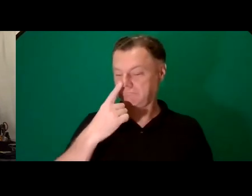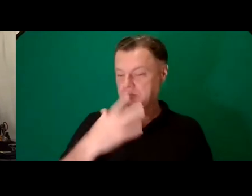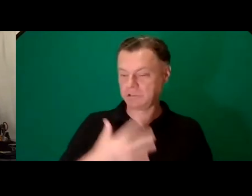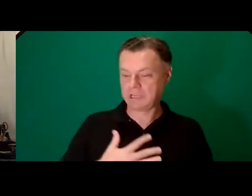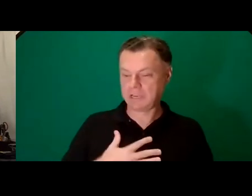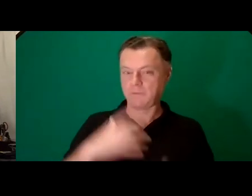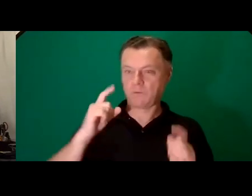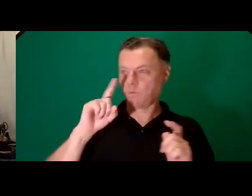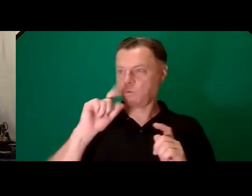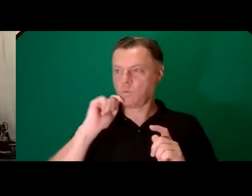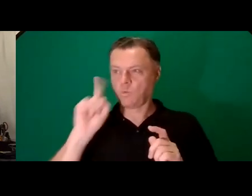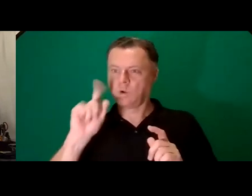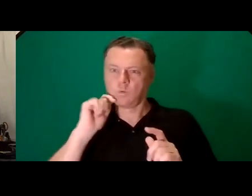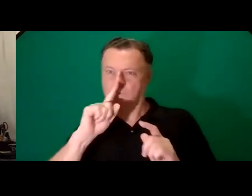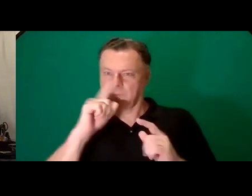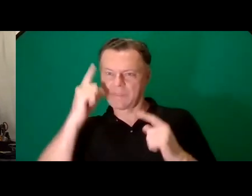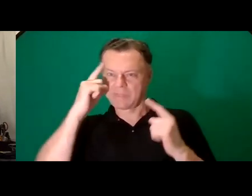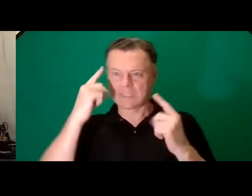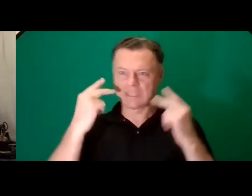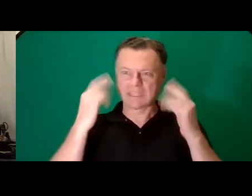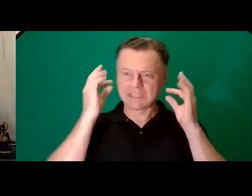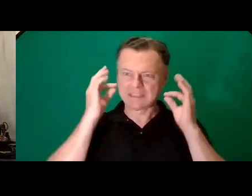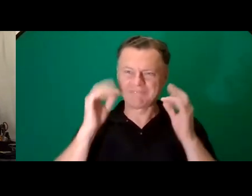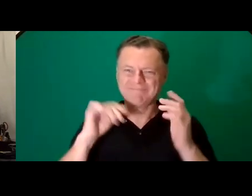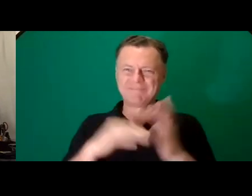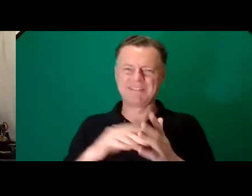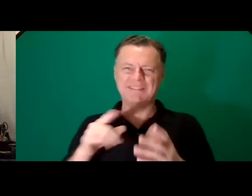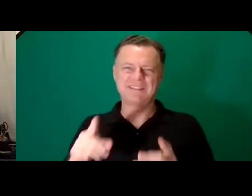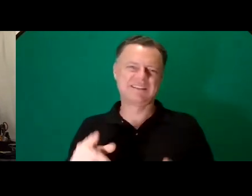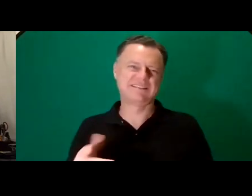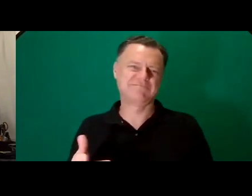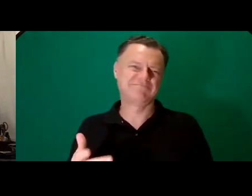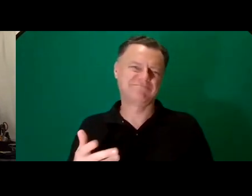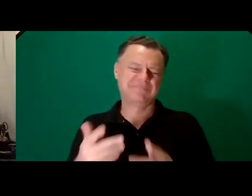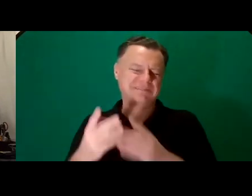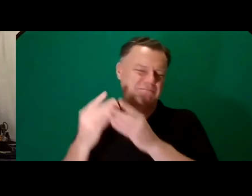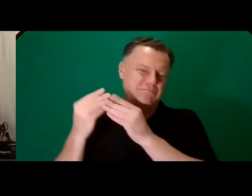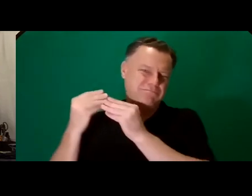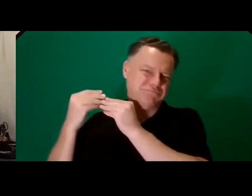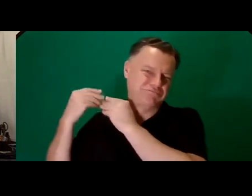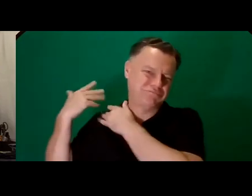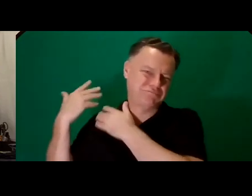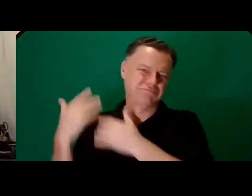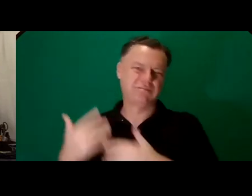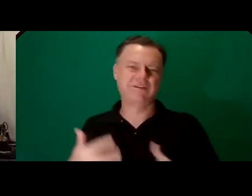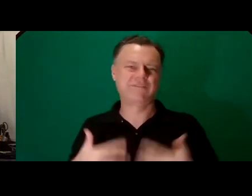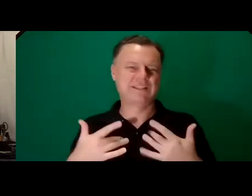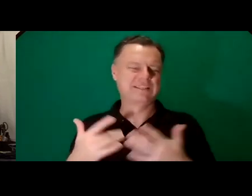think too is now such a distant kind of feeling.